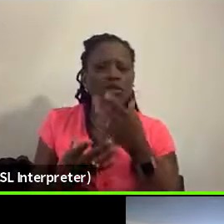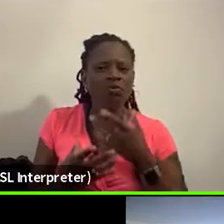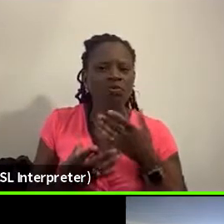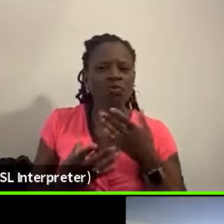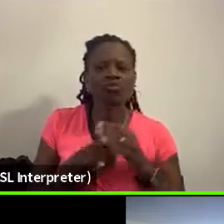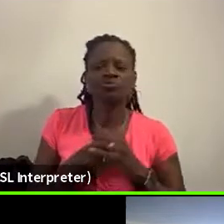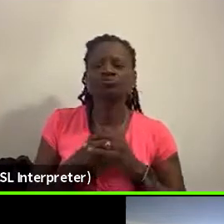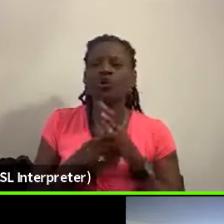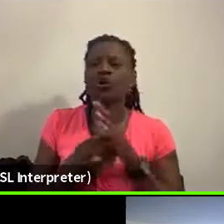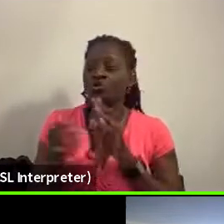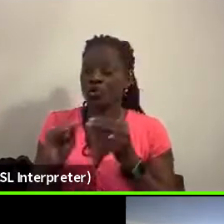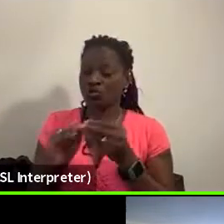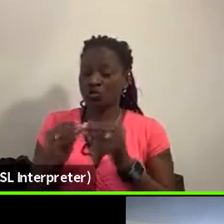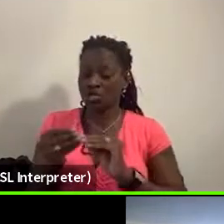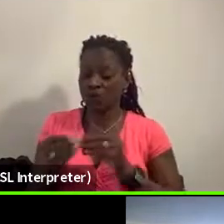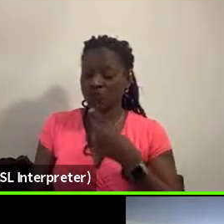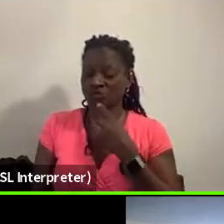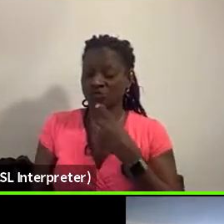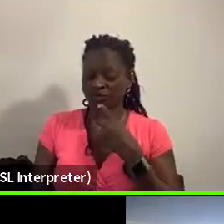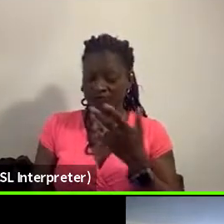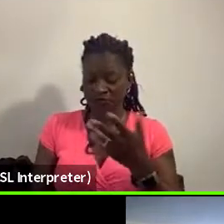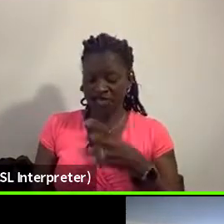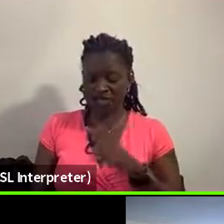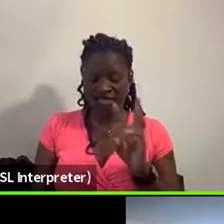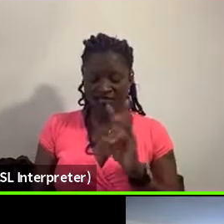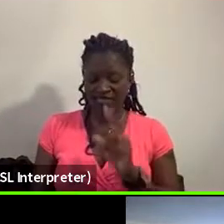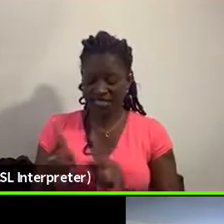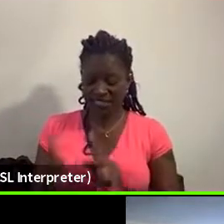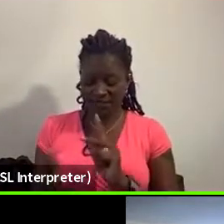So the numbers are that six people out of six point eight million